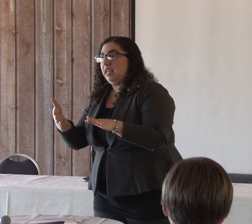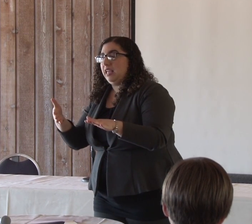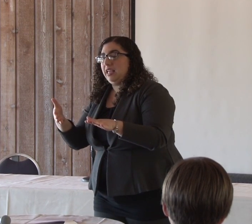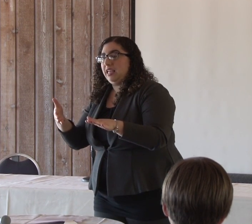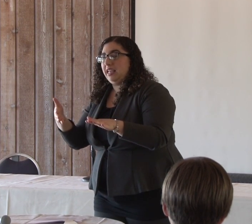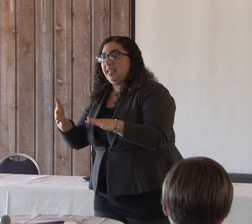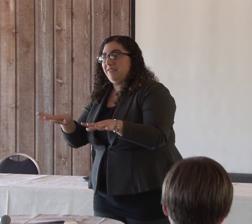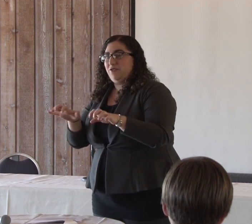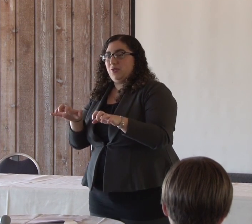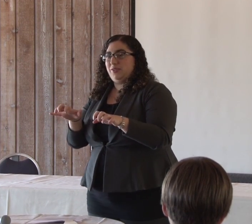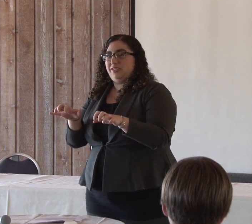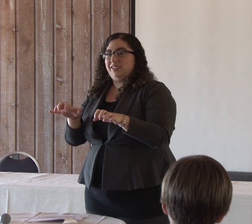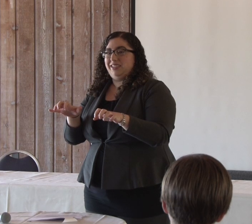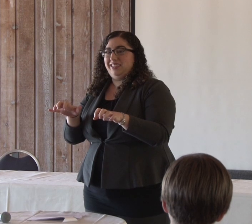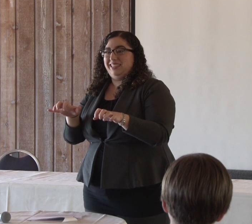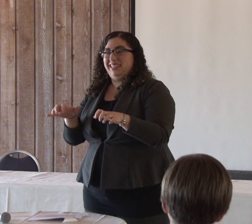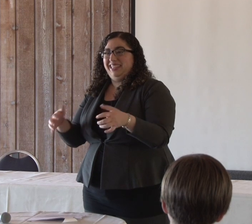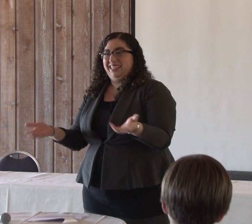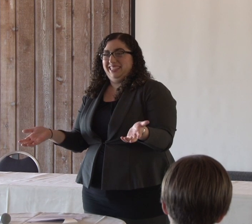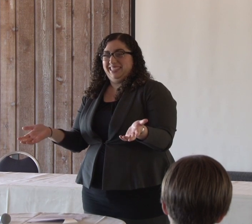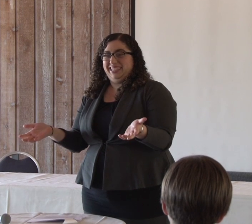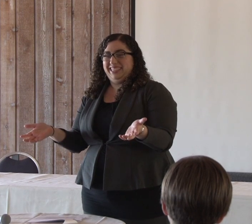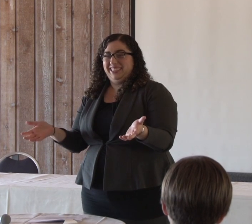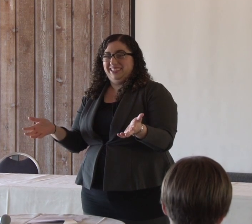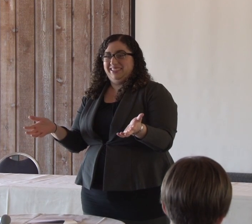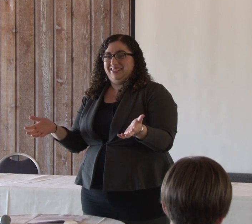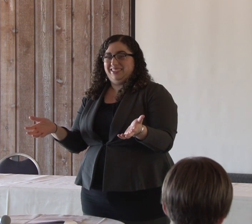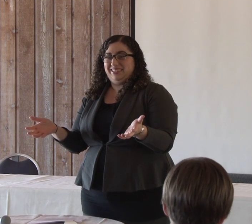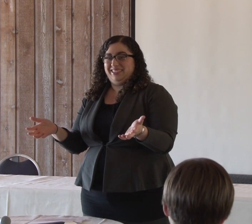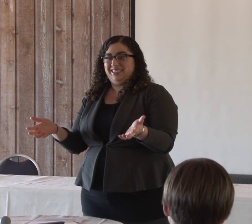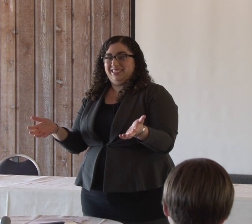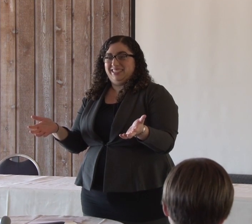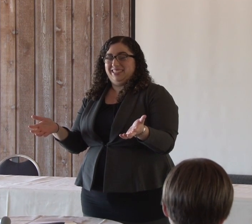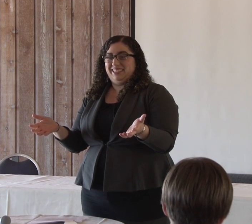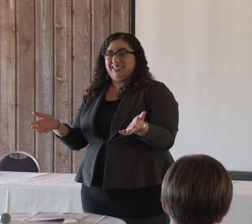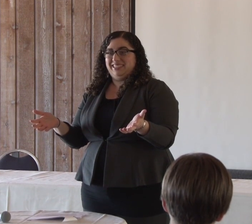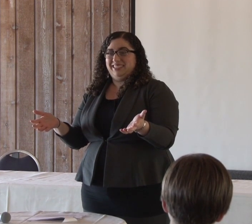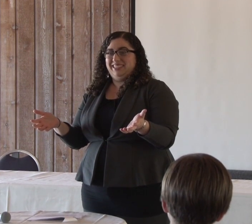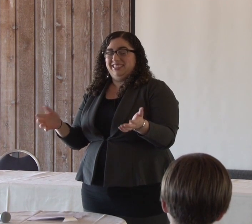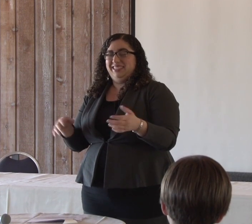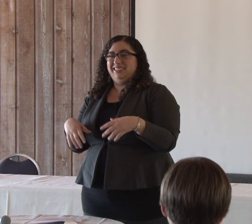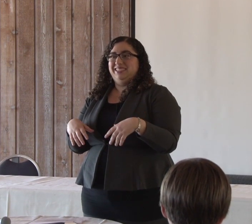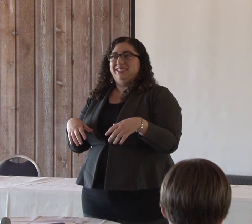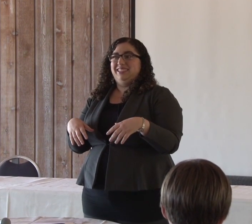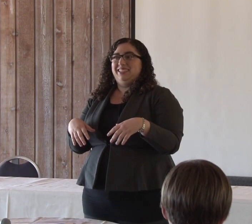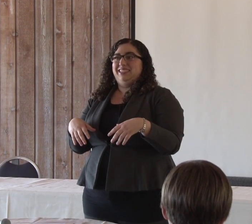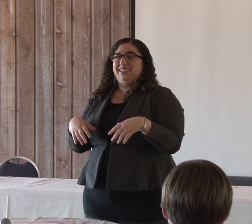But the interpreter on the screen was signing you will die- ... And it froze before